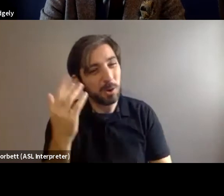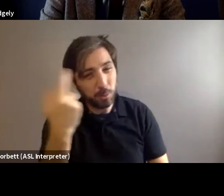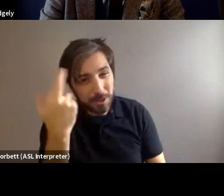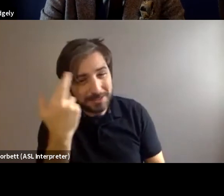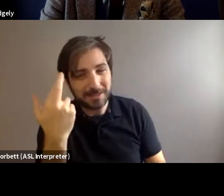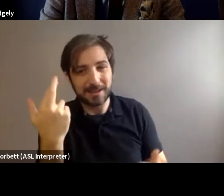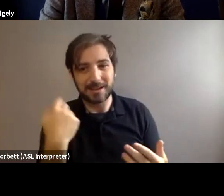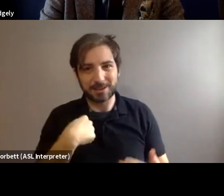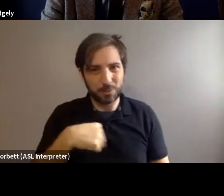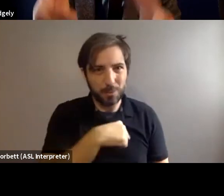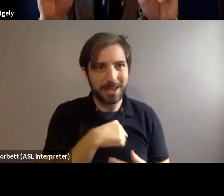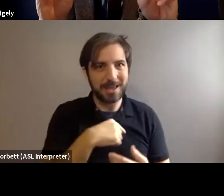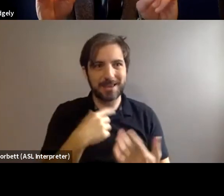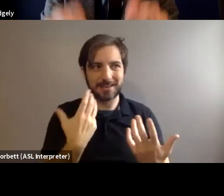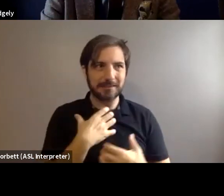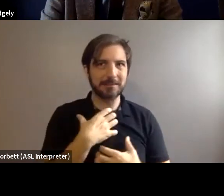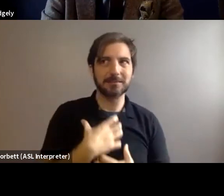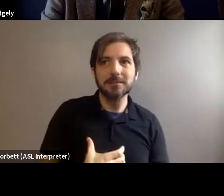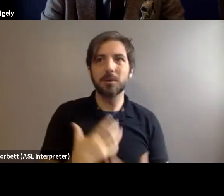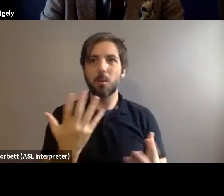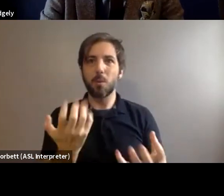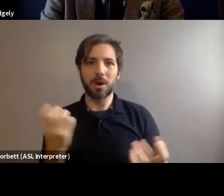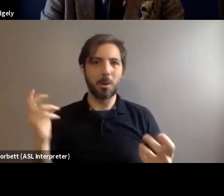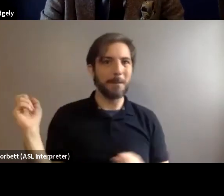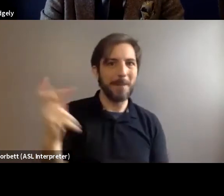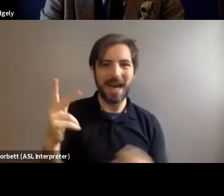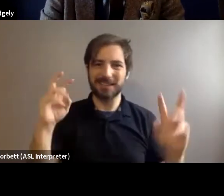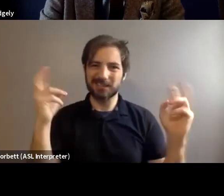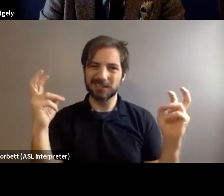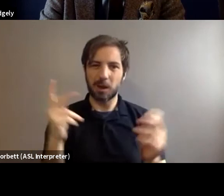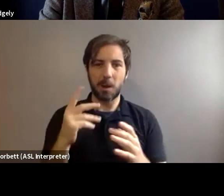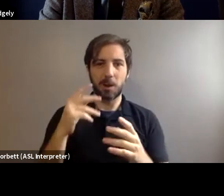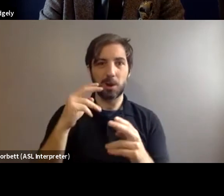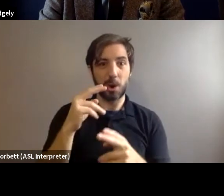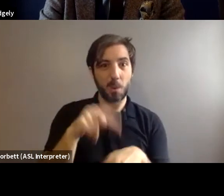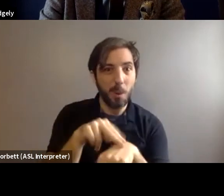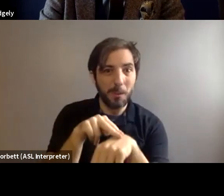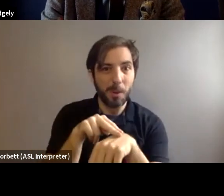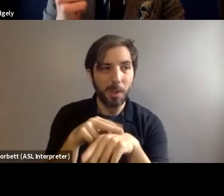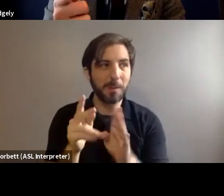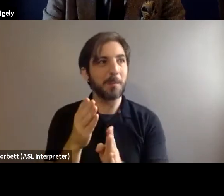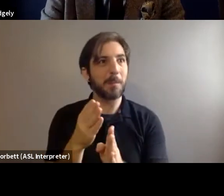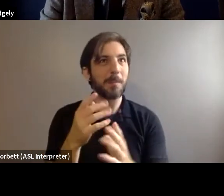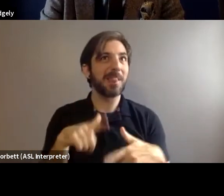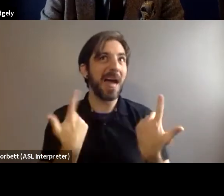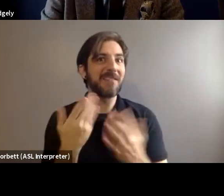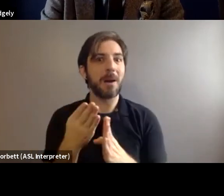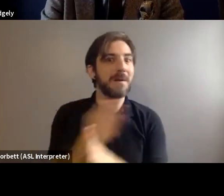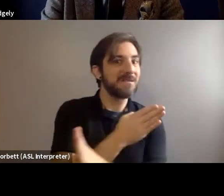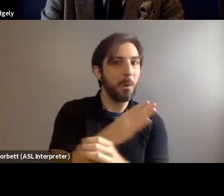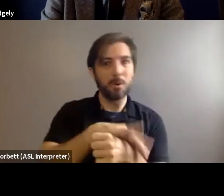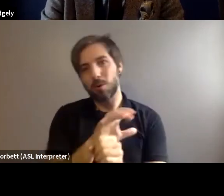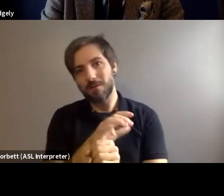to return to some kind of normalcy or pre-coveredness um so i do think honestly i think mindset